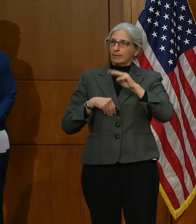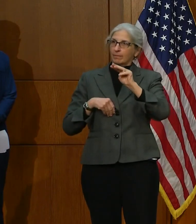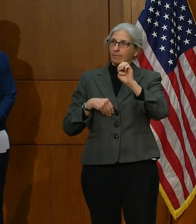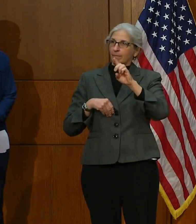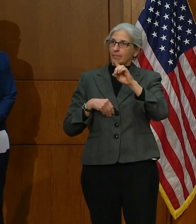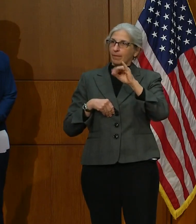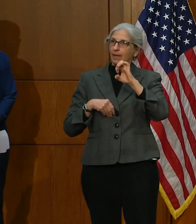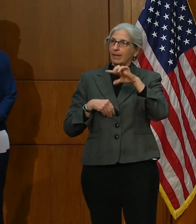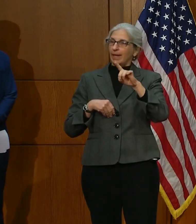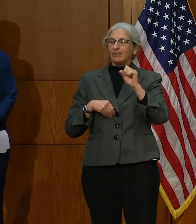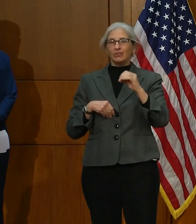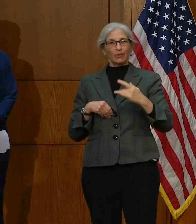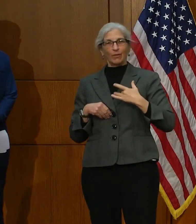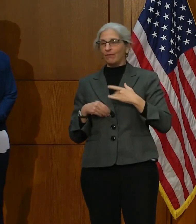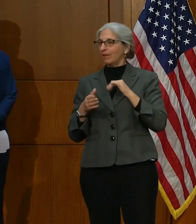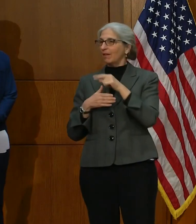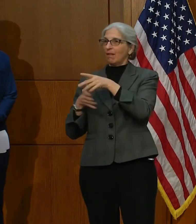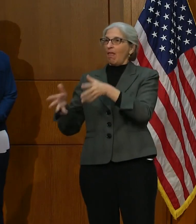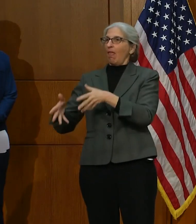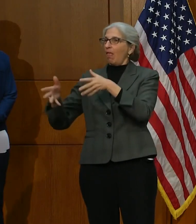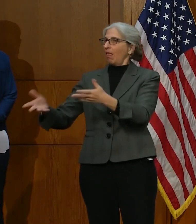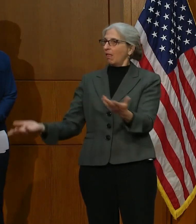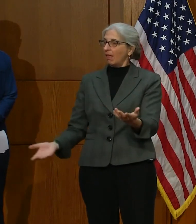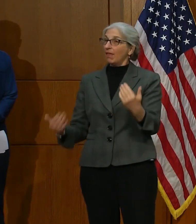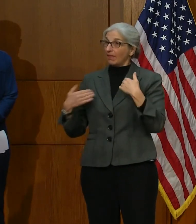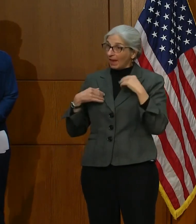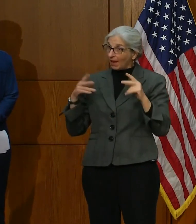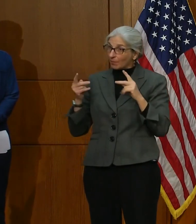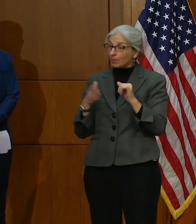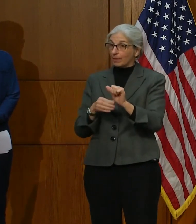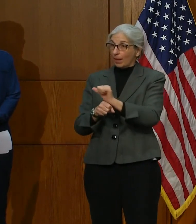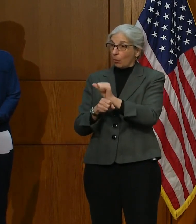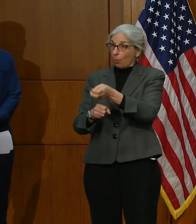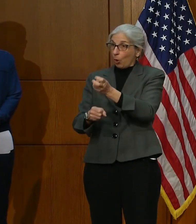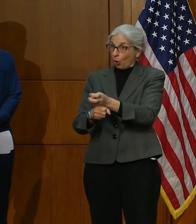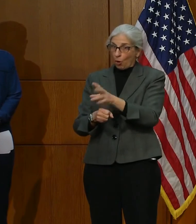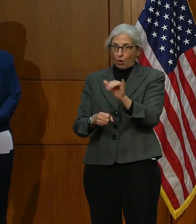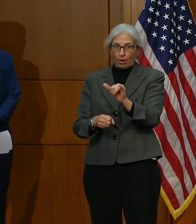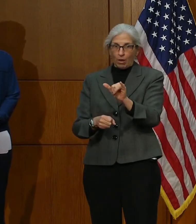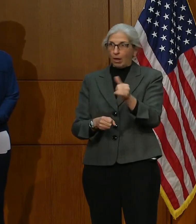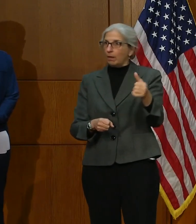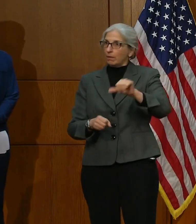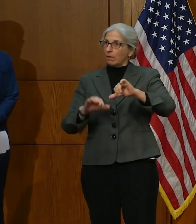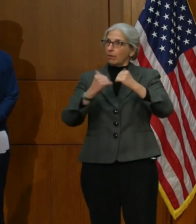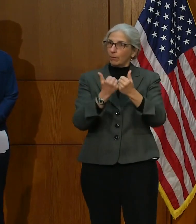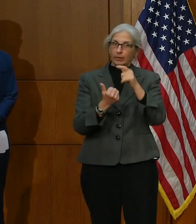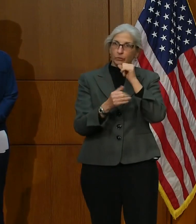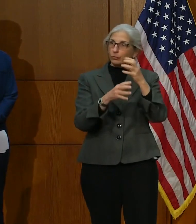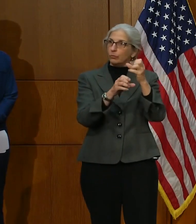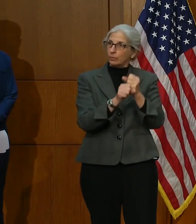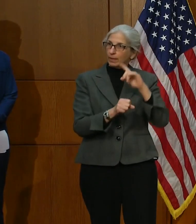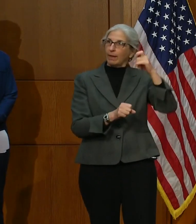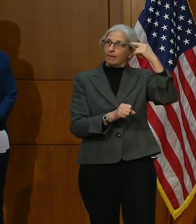ACCEPT. MEDICAID SO THEY FEEL LIKE THEY'RE KIND OF OUT OF THE LOOP, BUT THEY STILL HAVE PEOPLE WHO ARE WORKING JUST AS